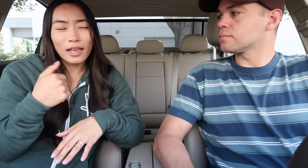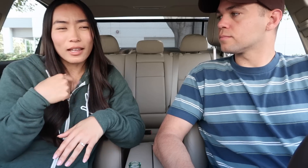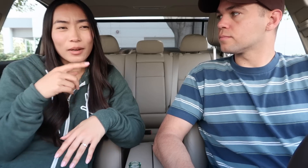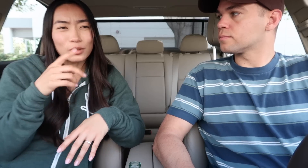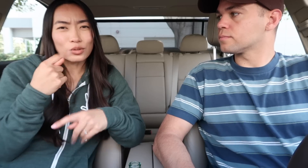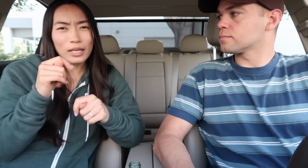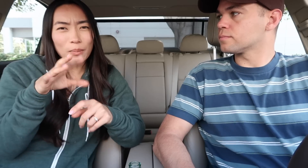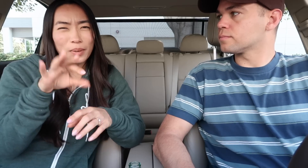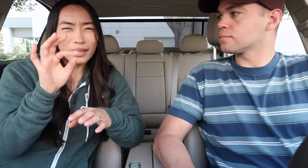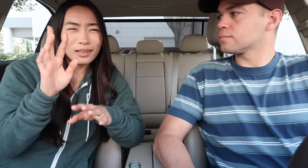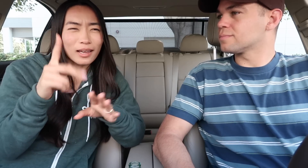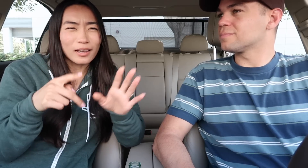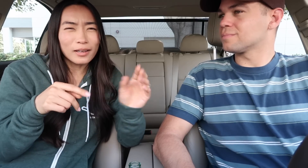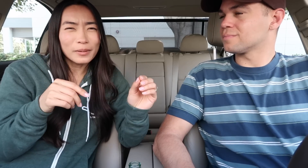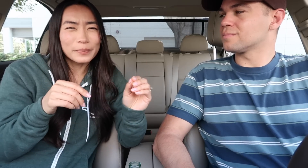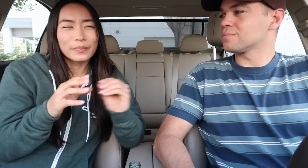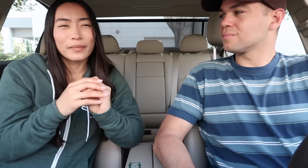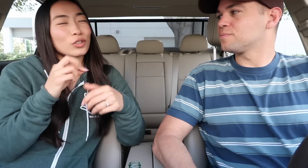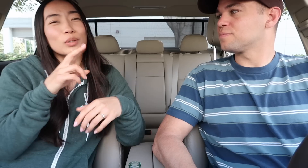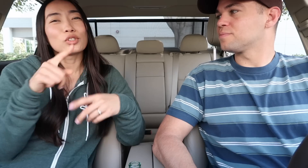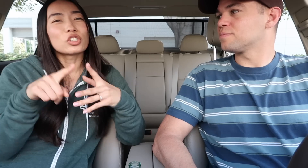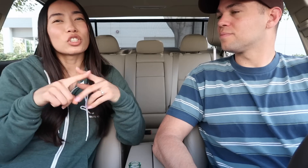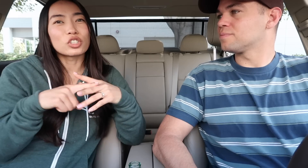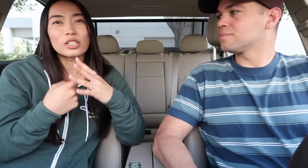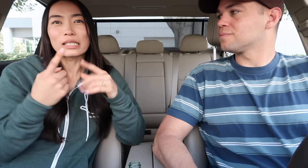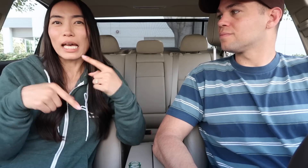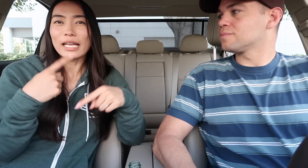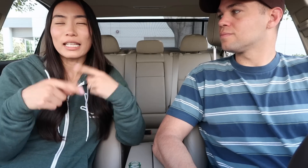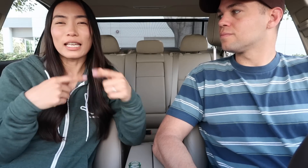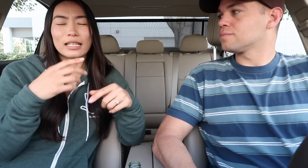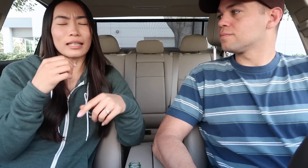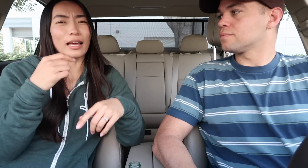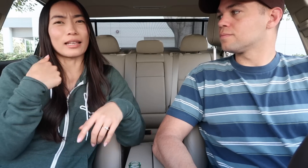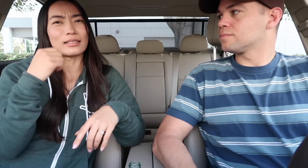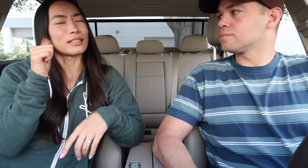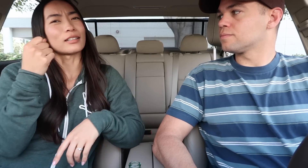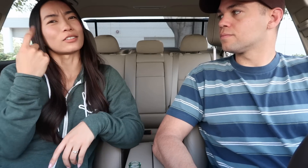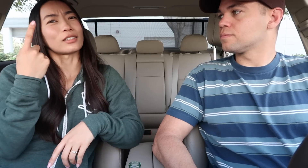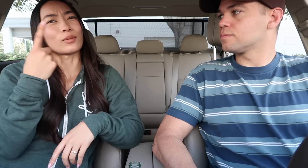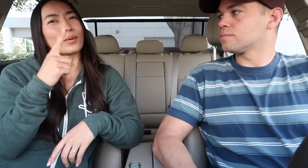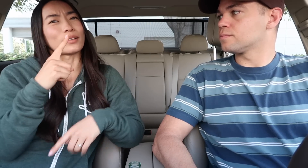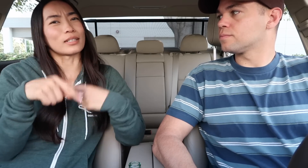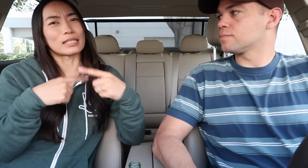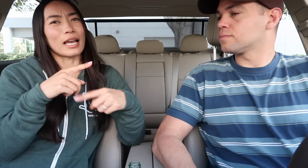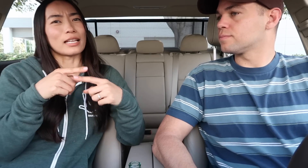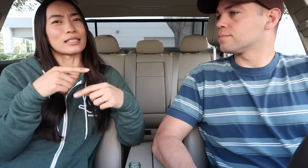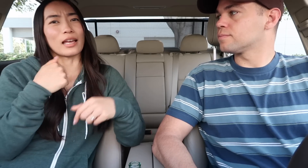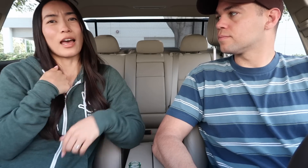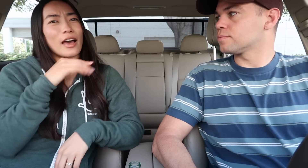and I would try to pick that up or he would just start signing and I didn't understand one of the signs